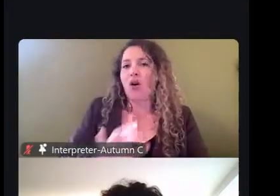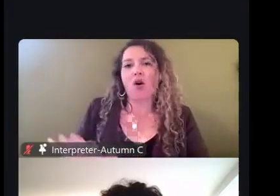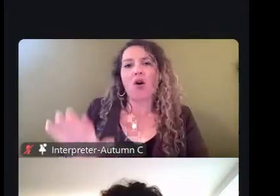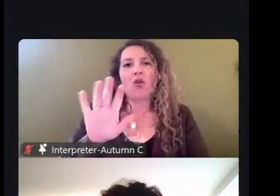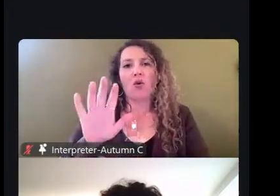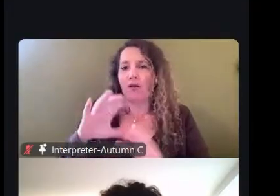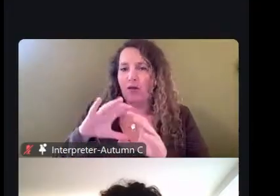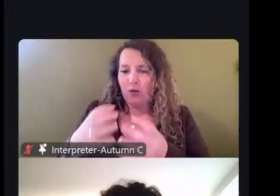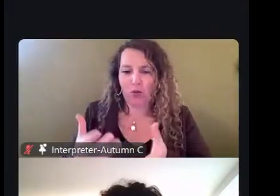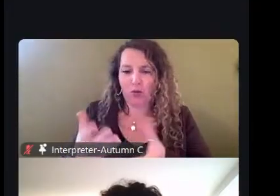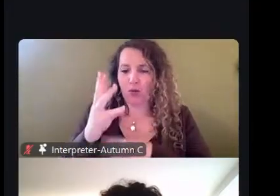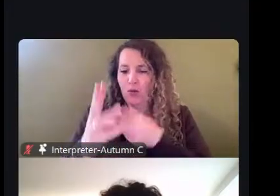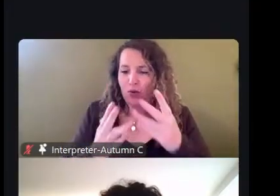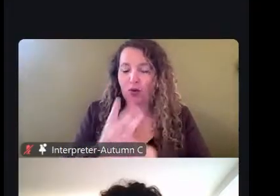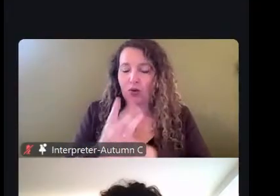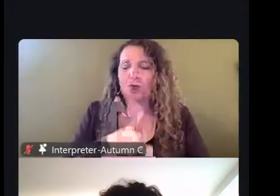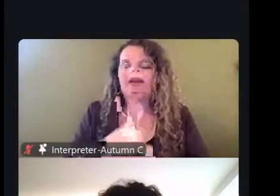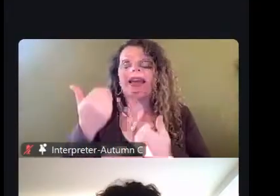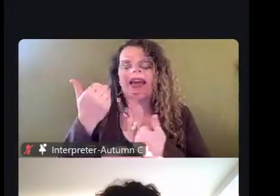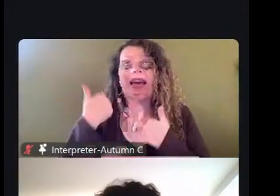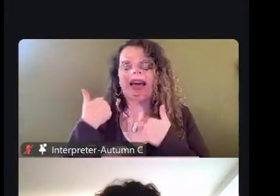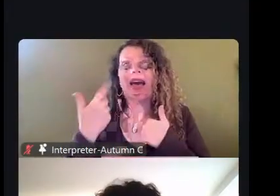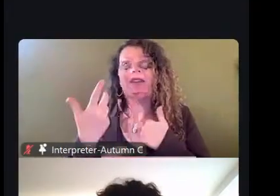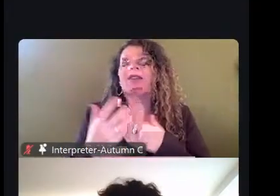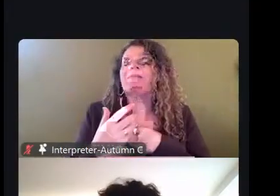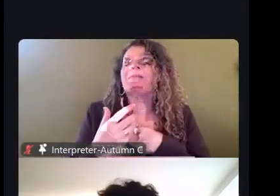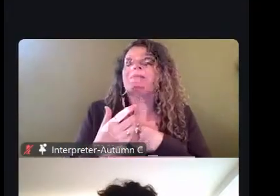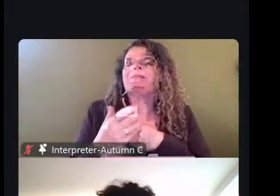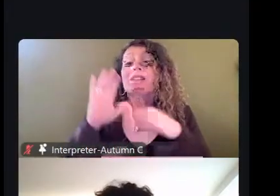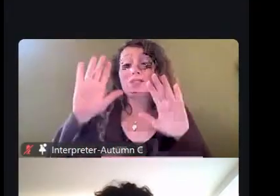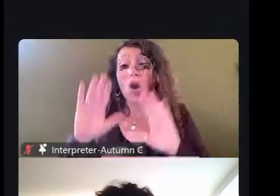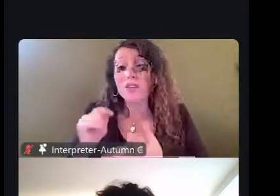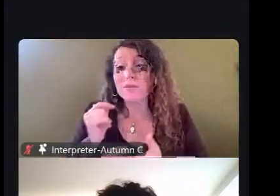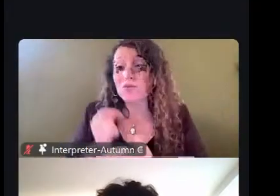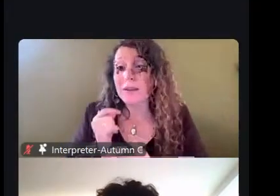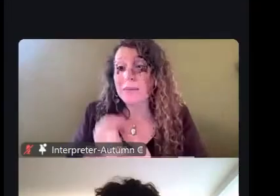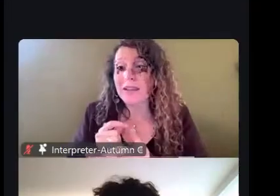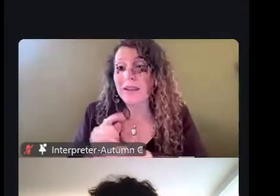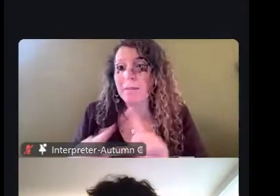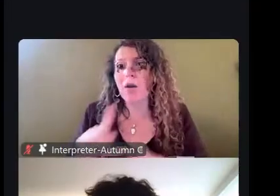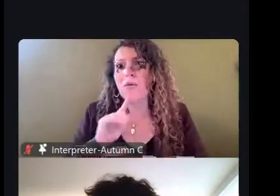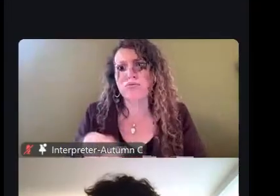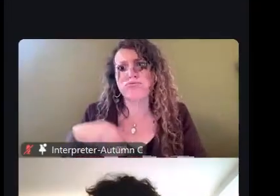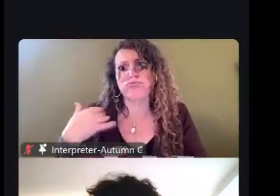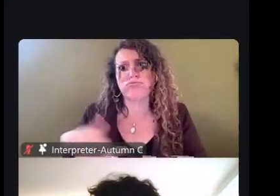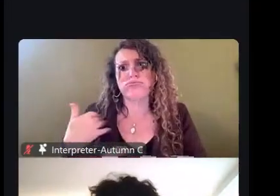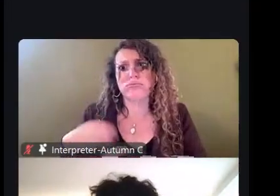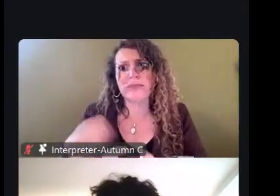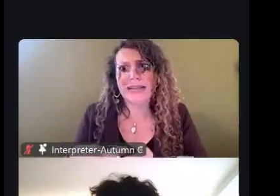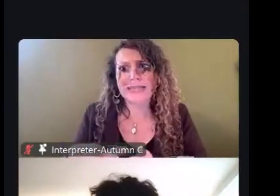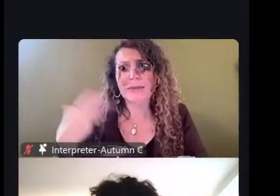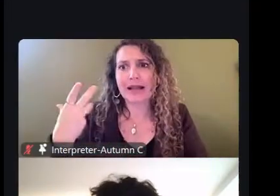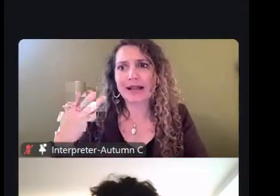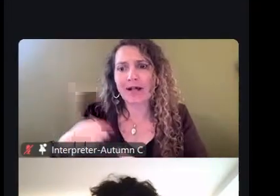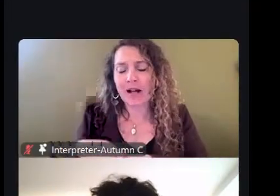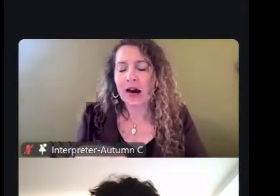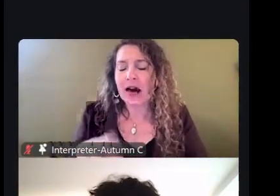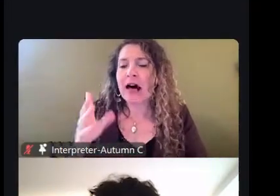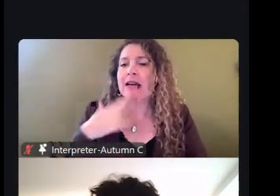we know that we have this great, great treatment, but it's very expensive. Diabetes is one of the most expensive conditions,